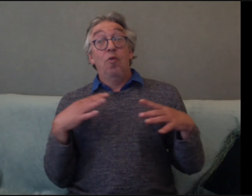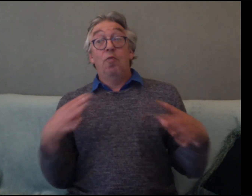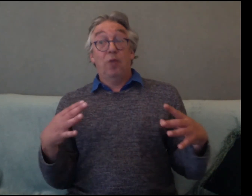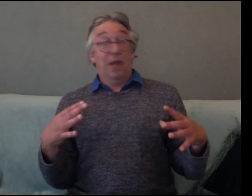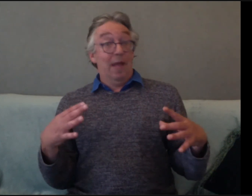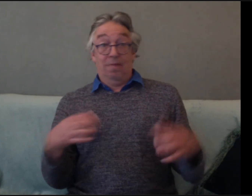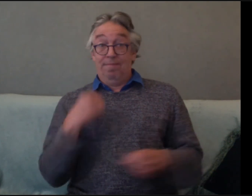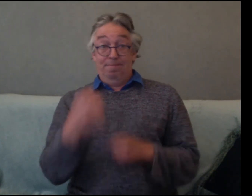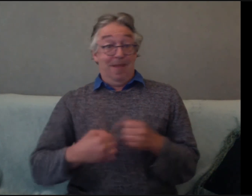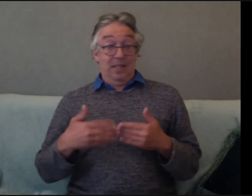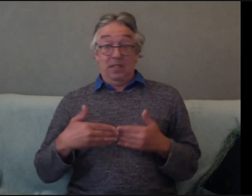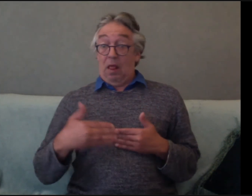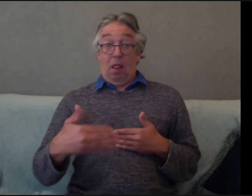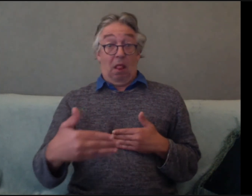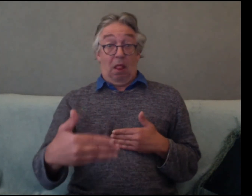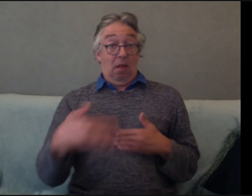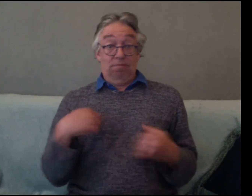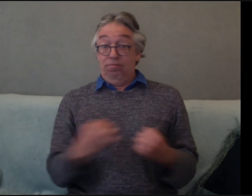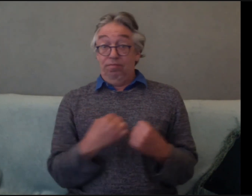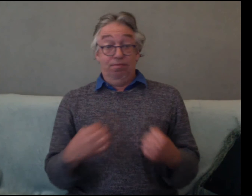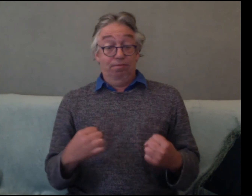And I think this isn’t fair.